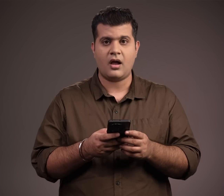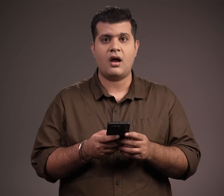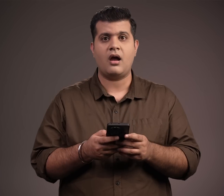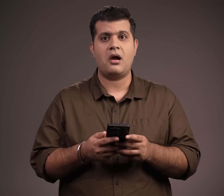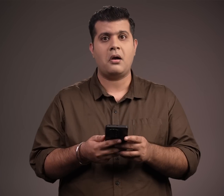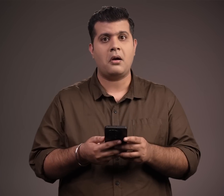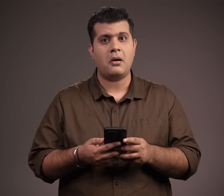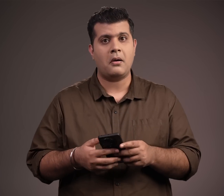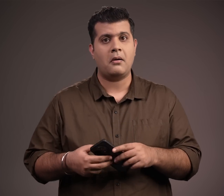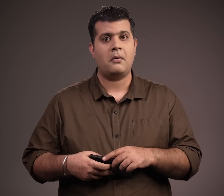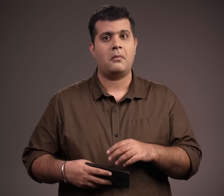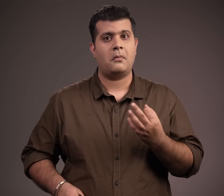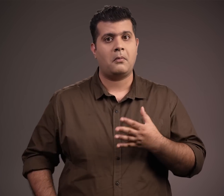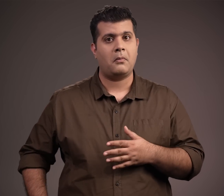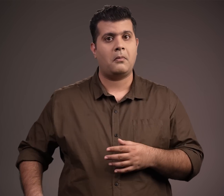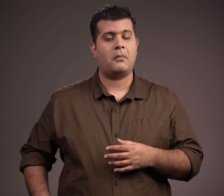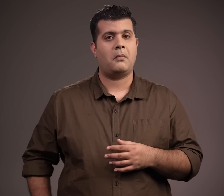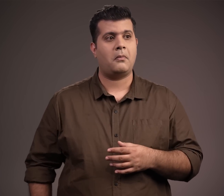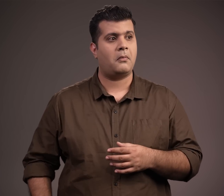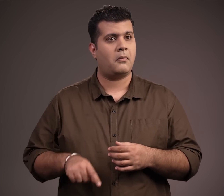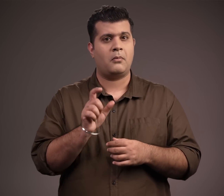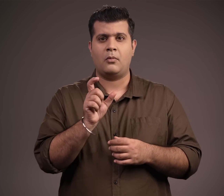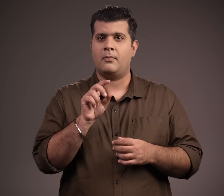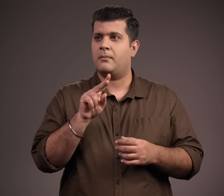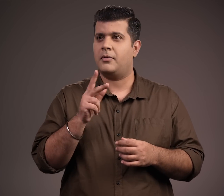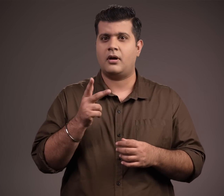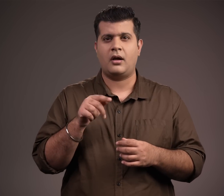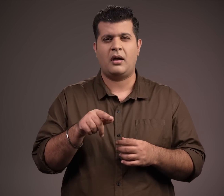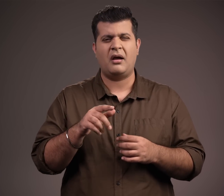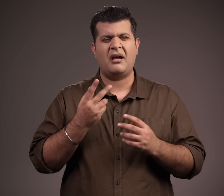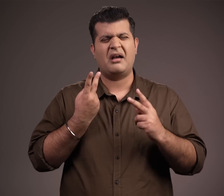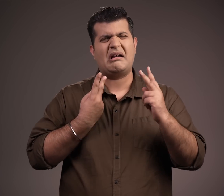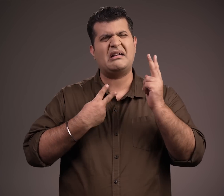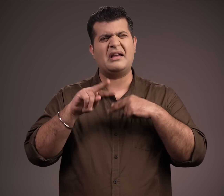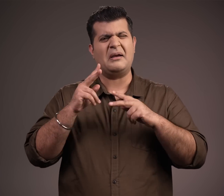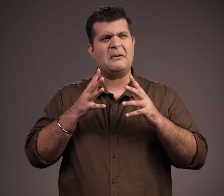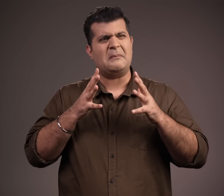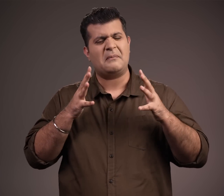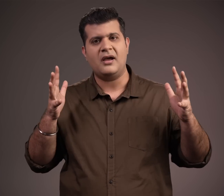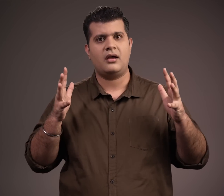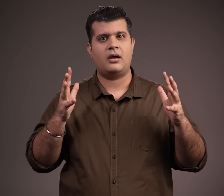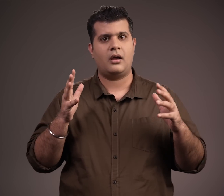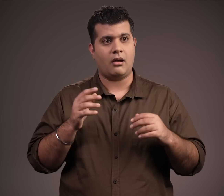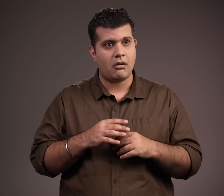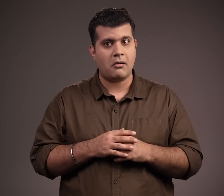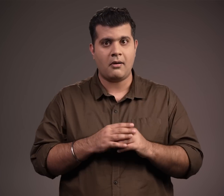Ohh! Got it. Mammoth means very big. Interesting!